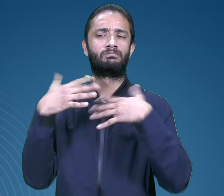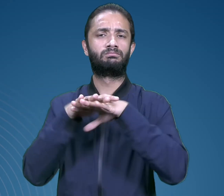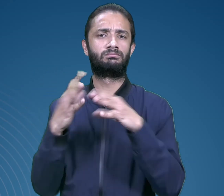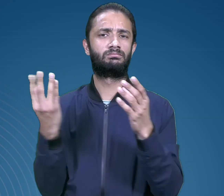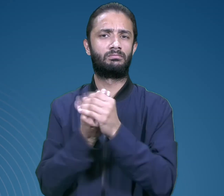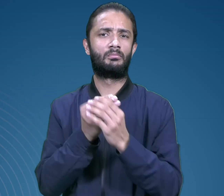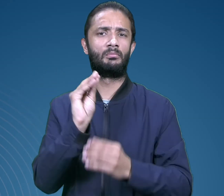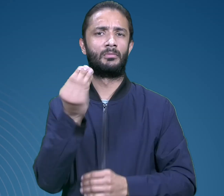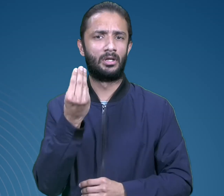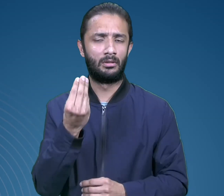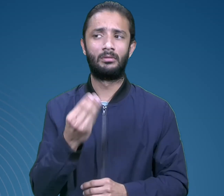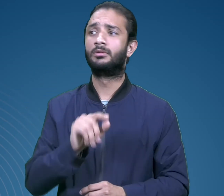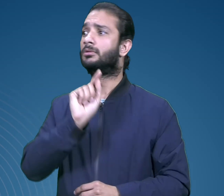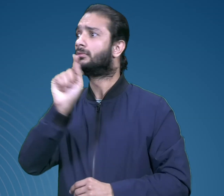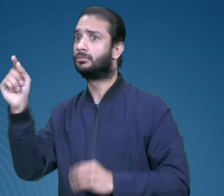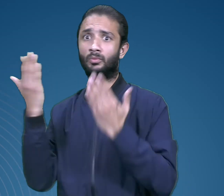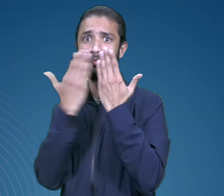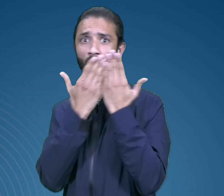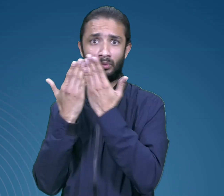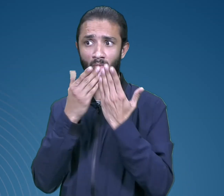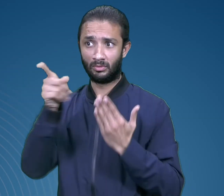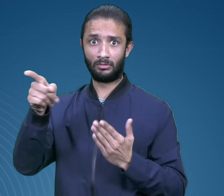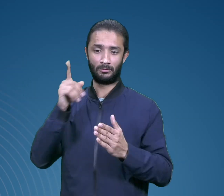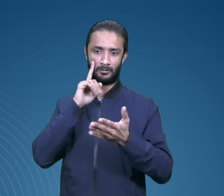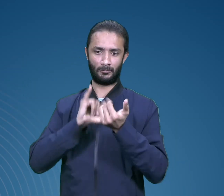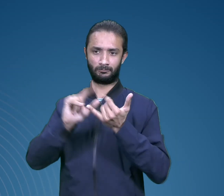This does not mean that the child is exposed to only one language.